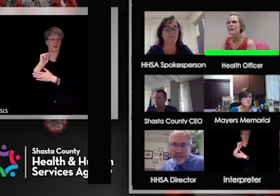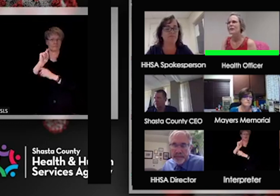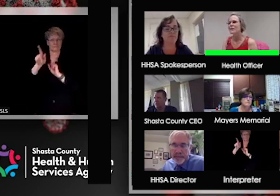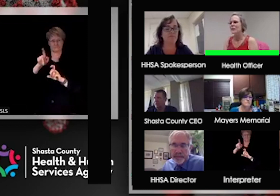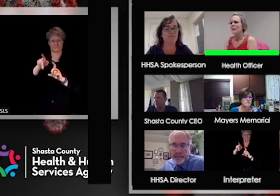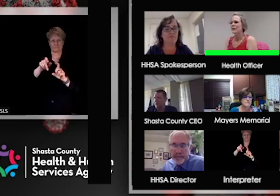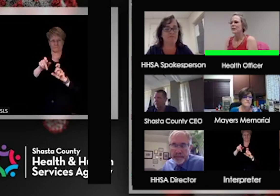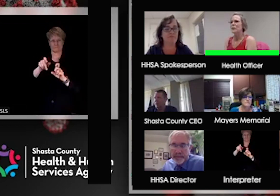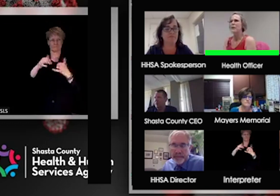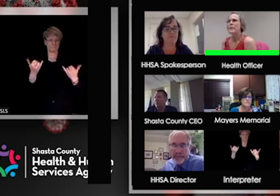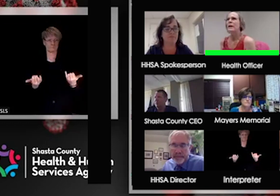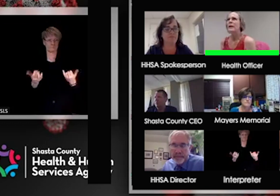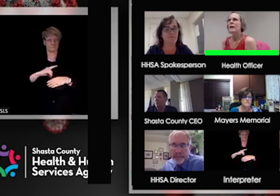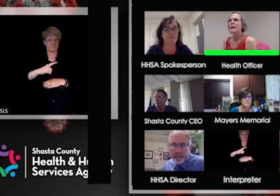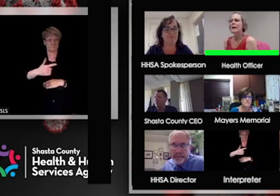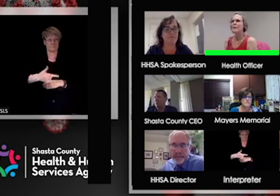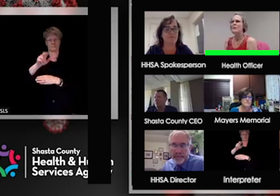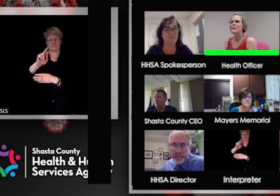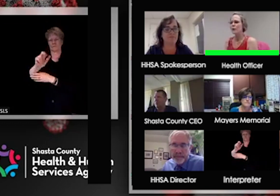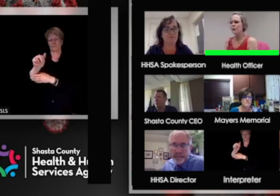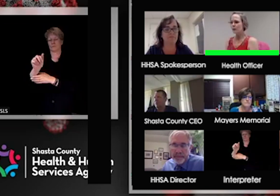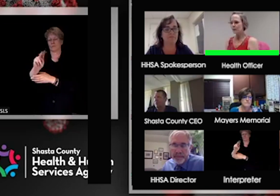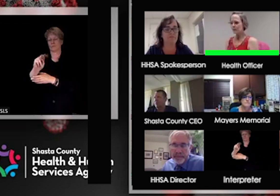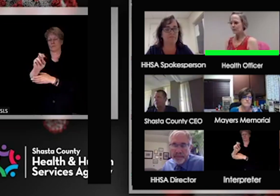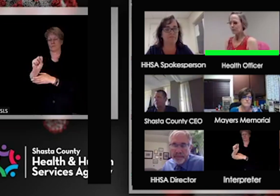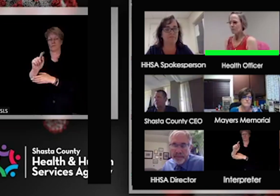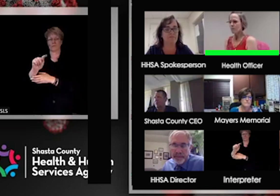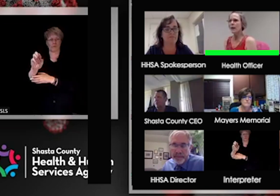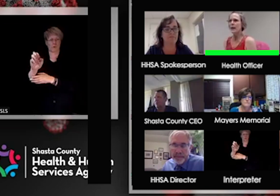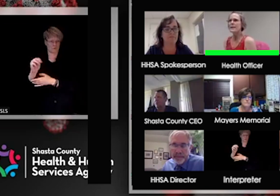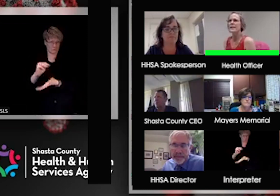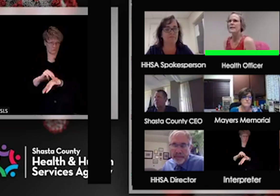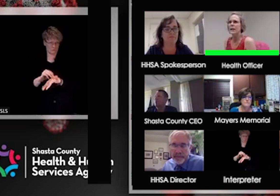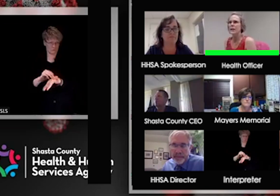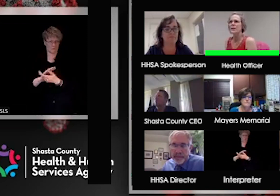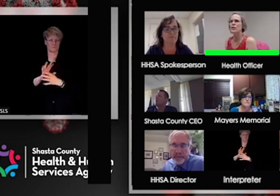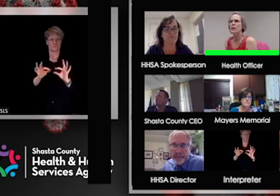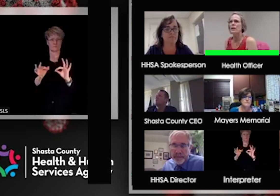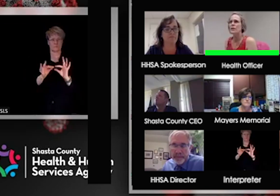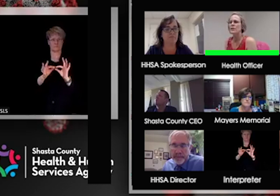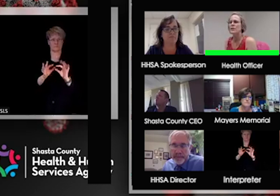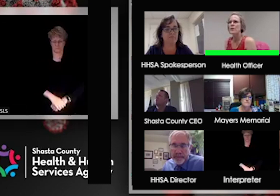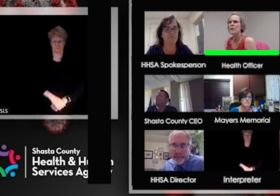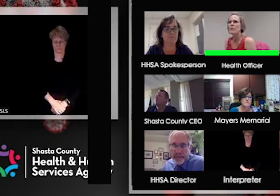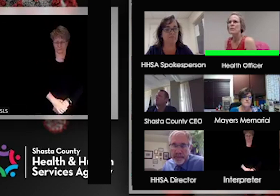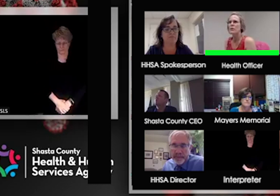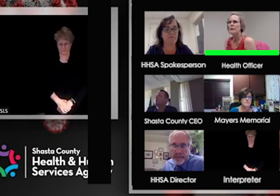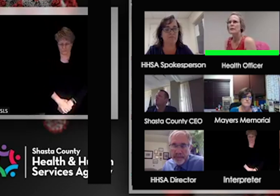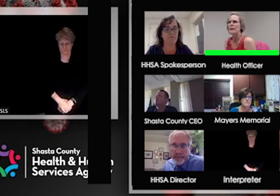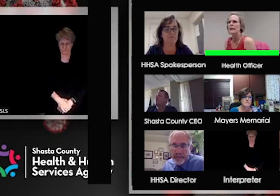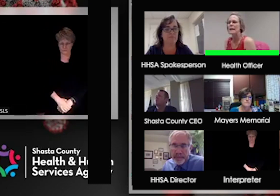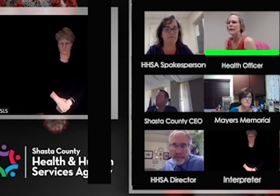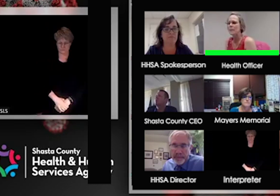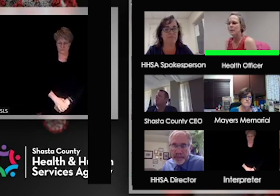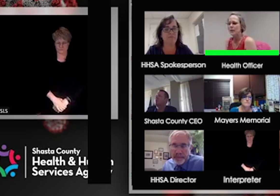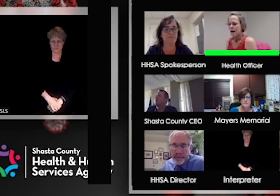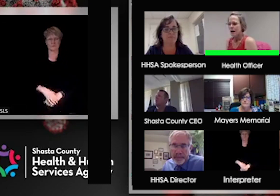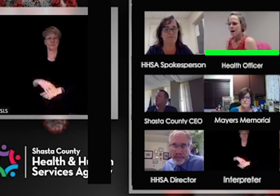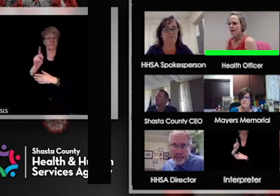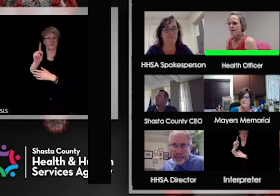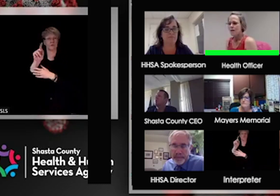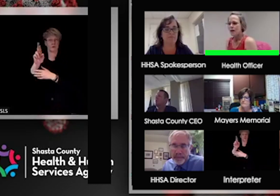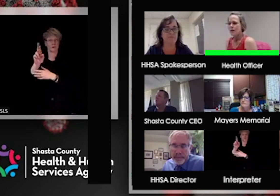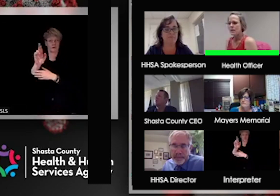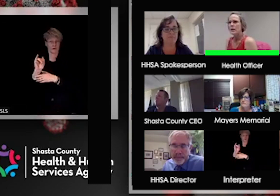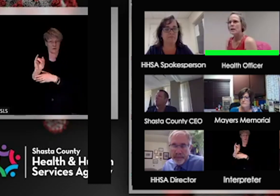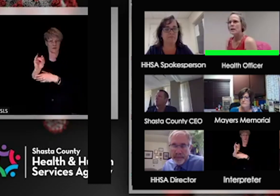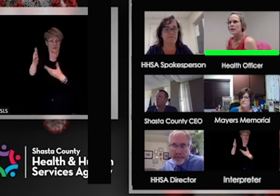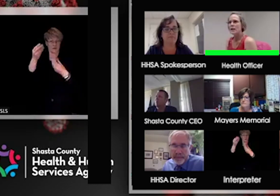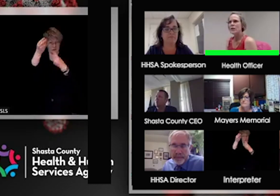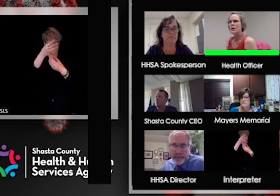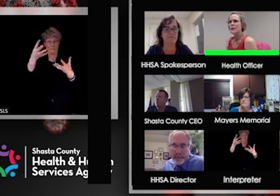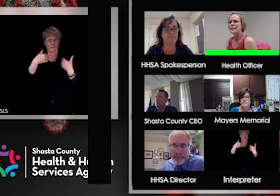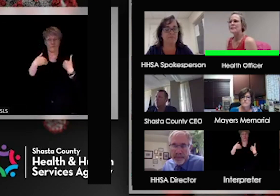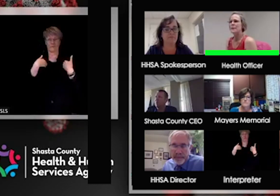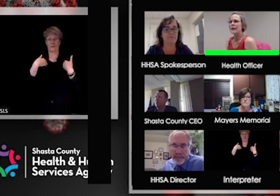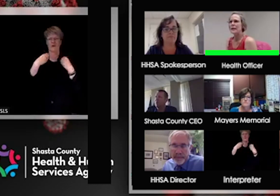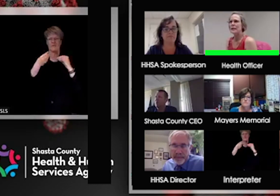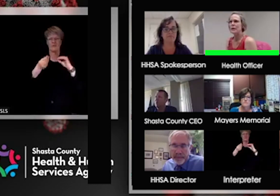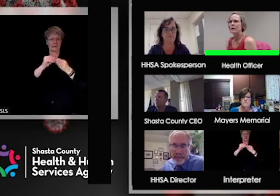Good morning everybody. As Kerri shared, our numbers have been ticking up. We anticipated